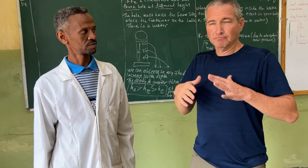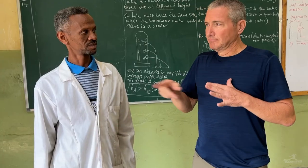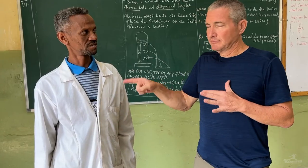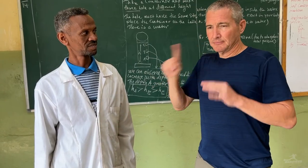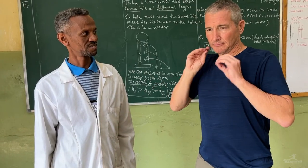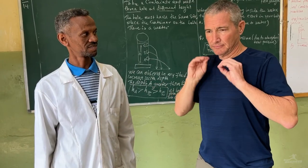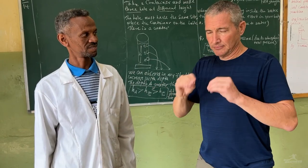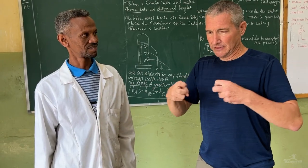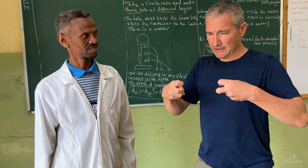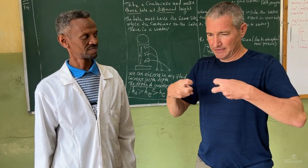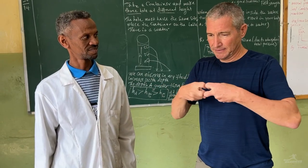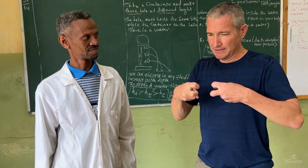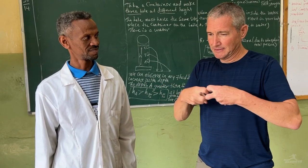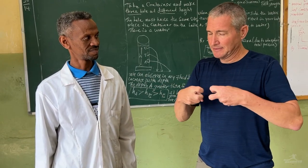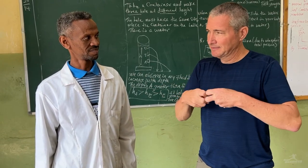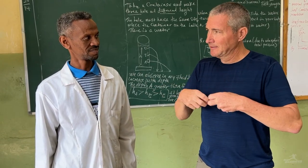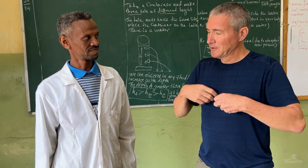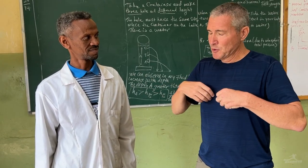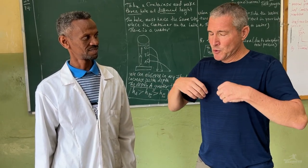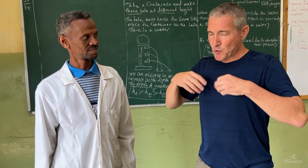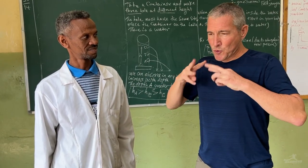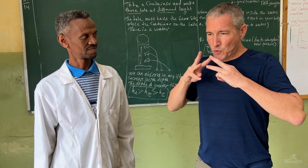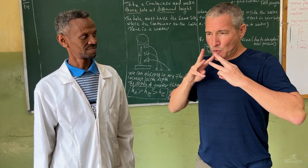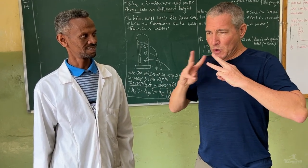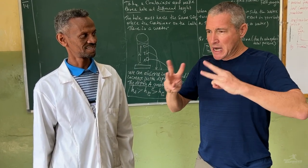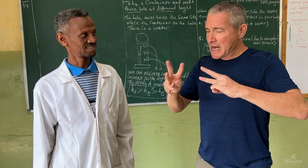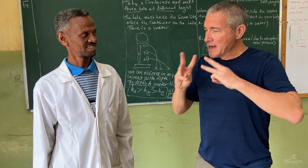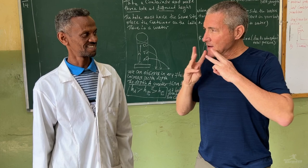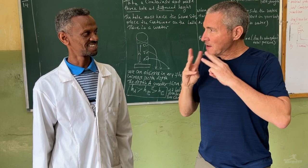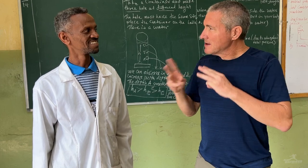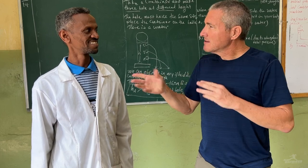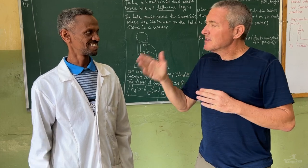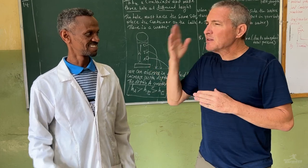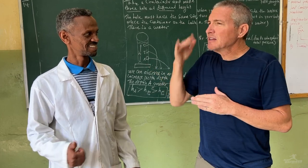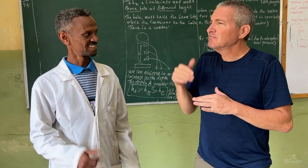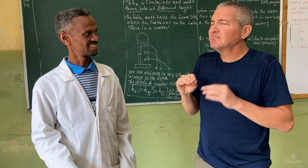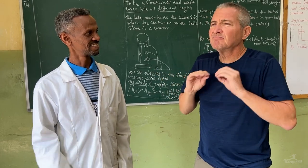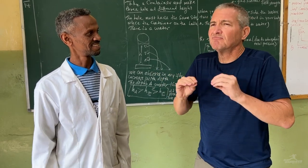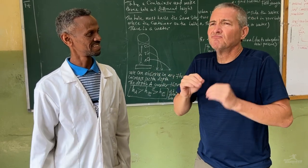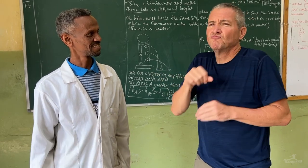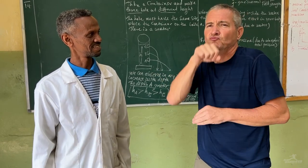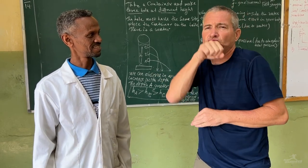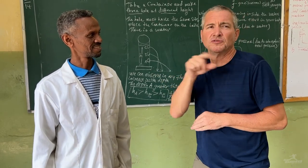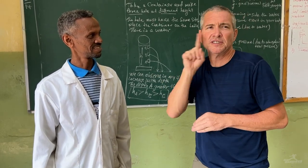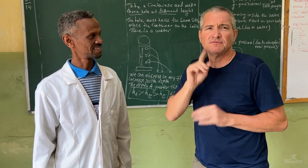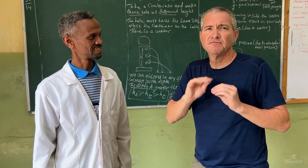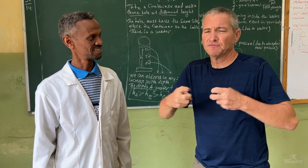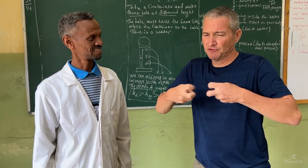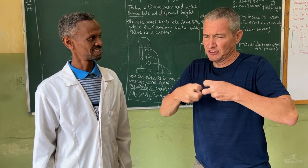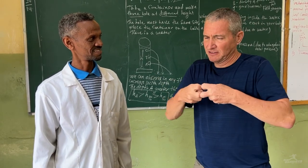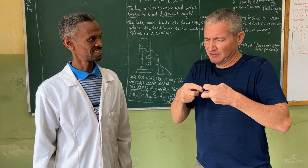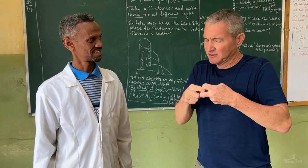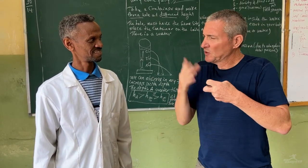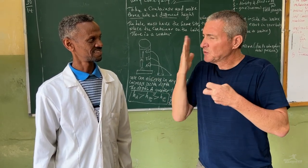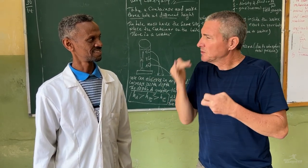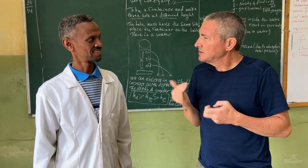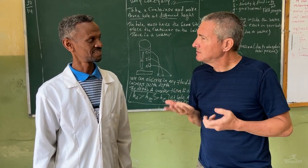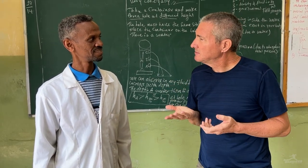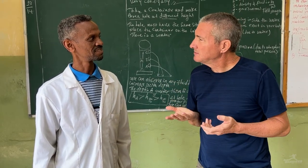So you teach physics. Wow! What do you love about teaching physics to Deaf students?